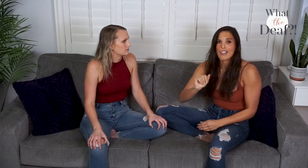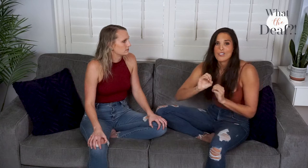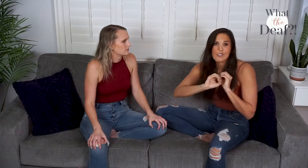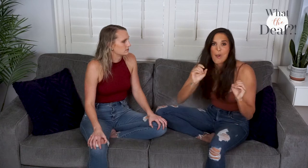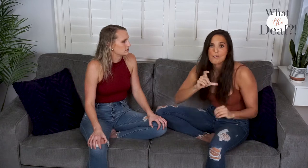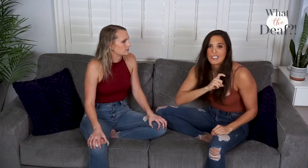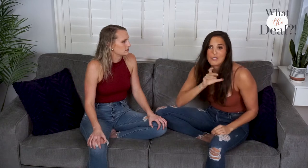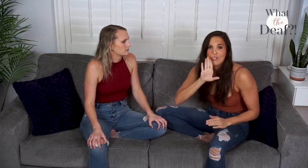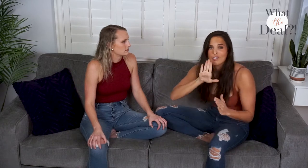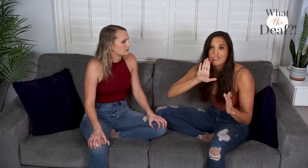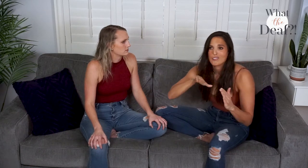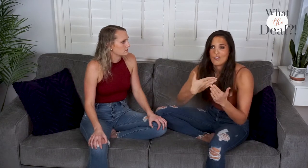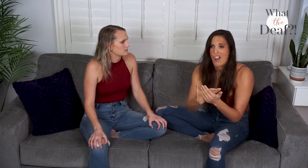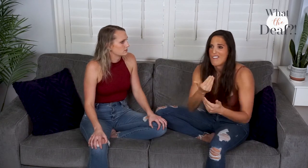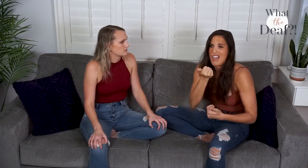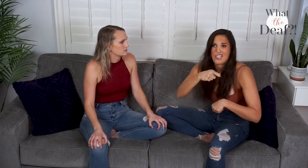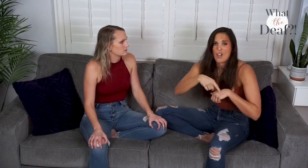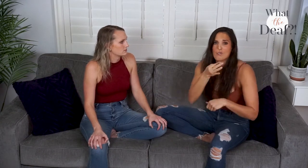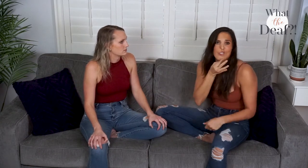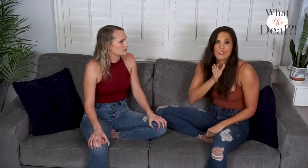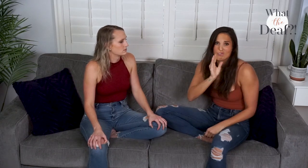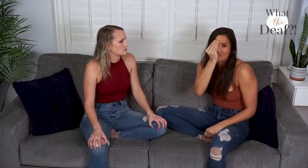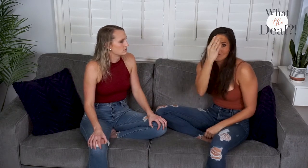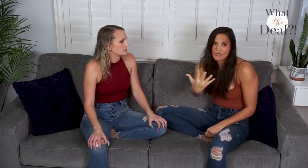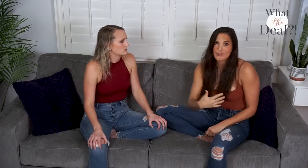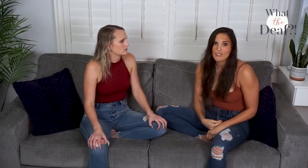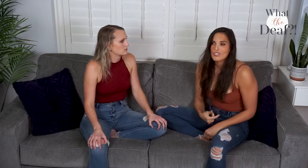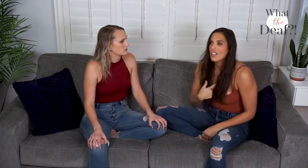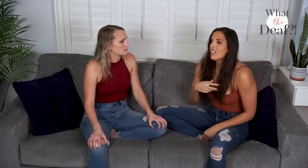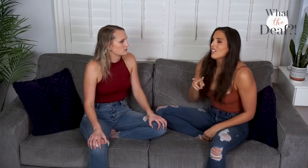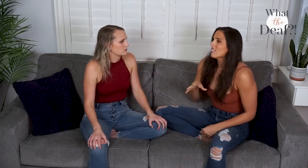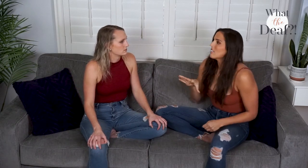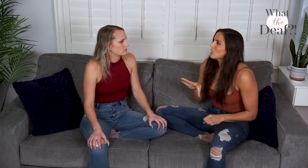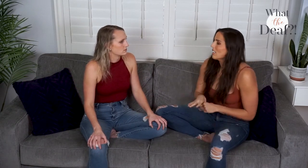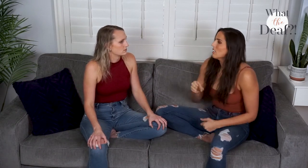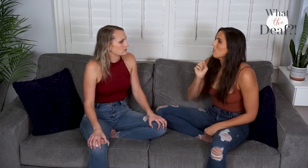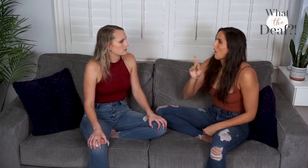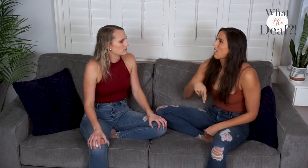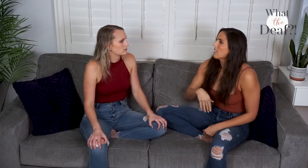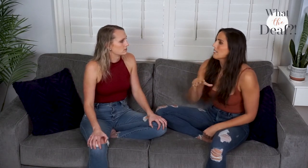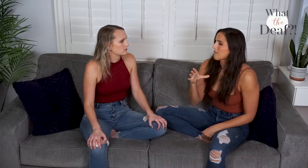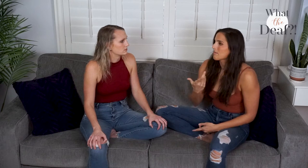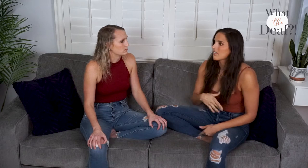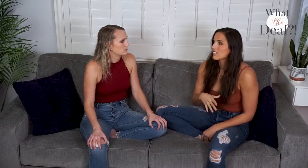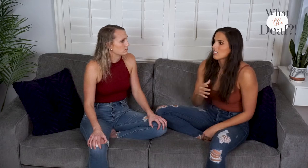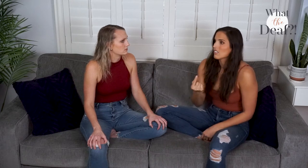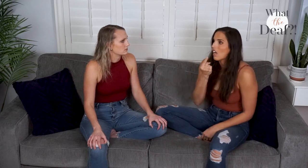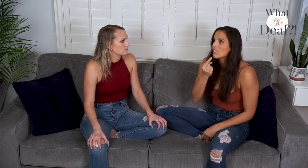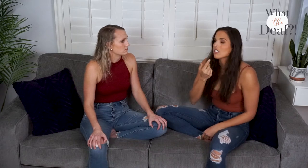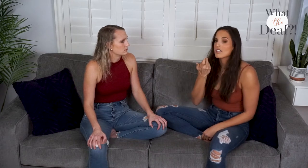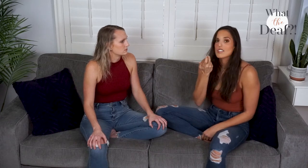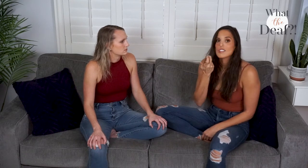No police is gonna arrive anytime soon, just letting you know.” I was like, “Aw shit, okay fine, whatever.” That sucks.